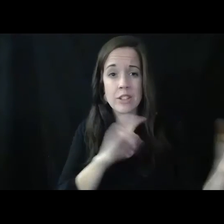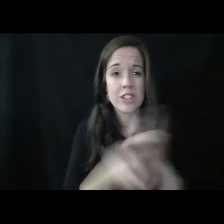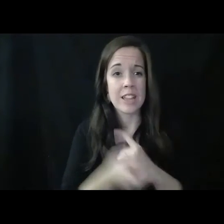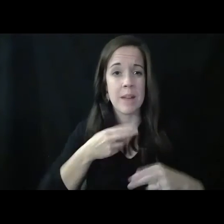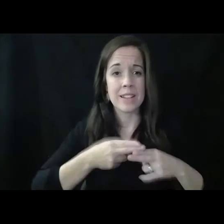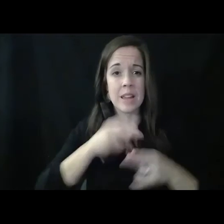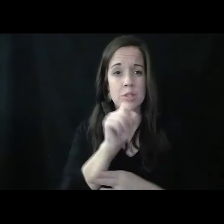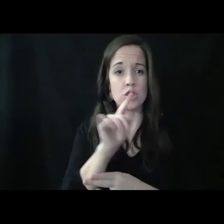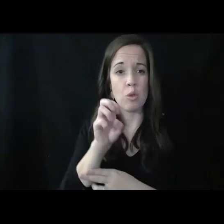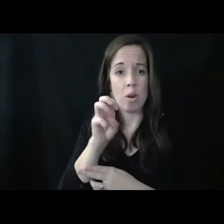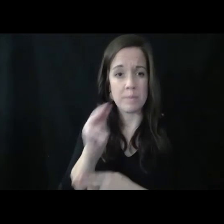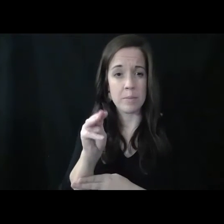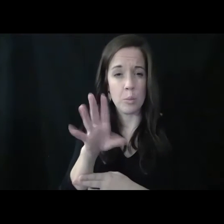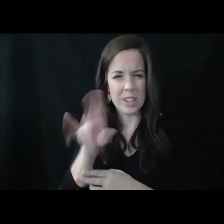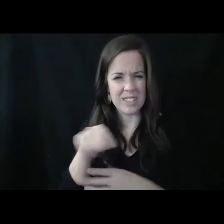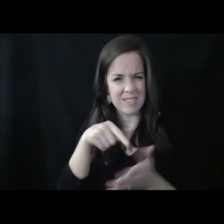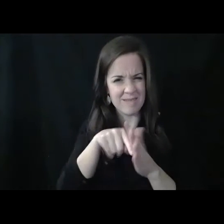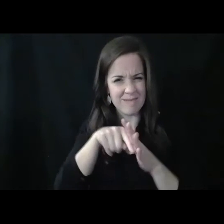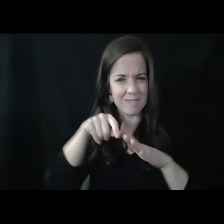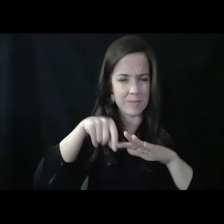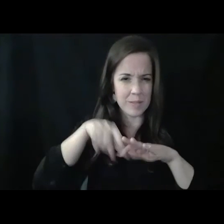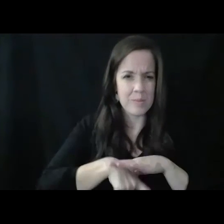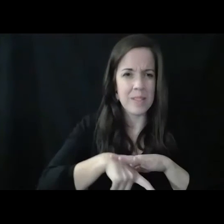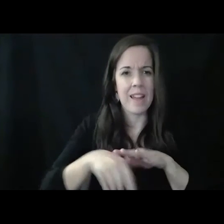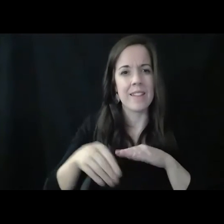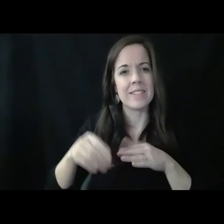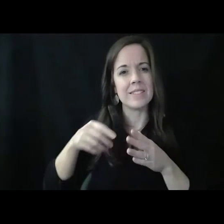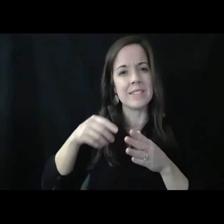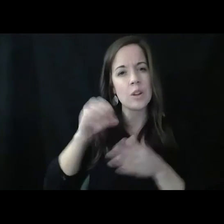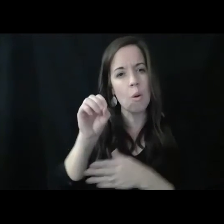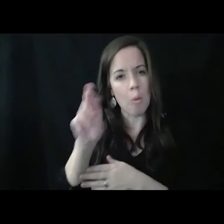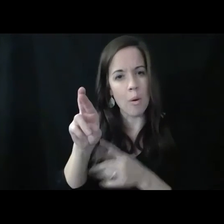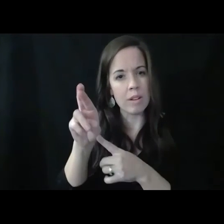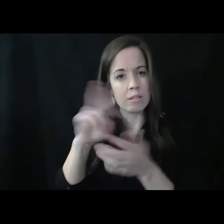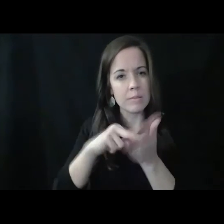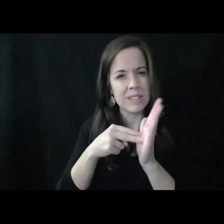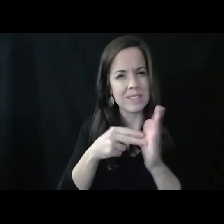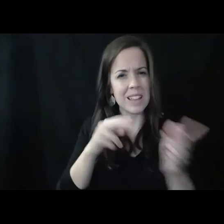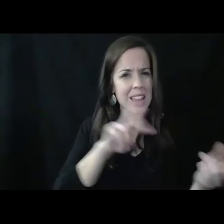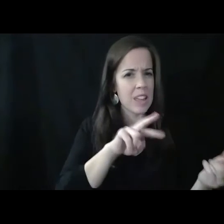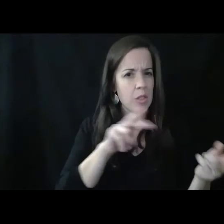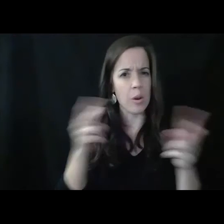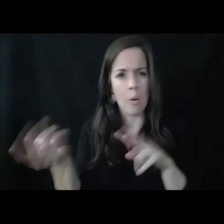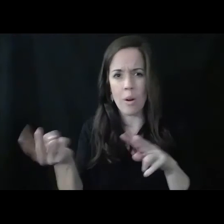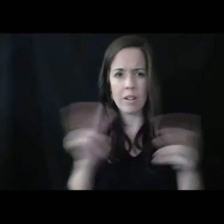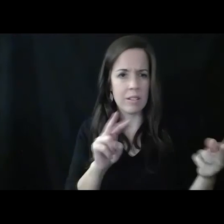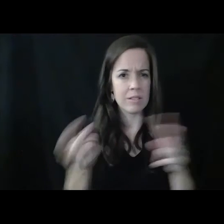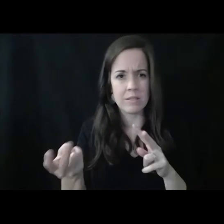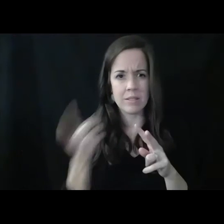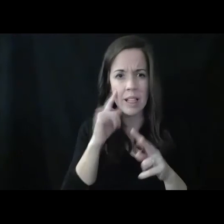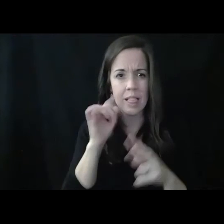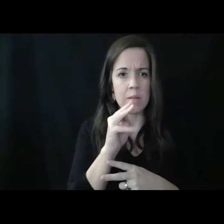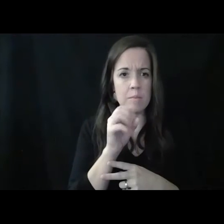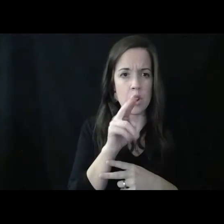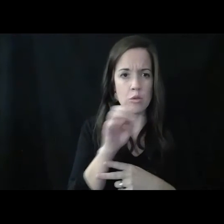which at its core contains an or. As in, either/or. As in, Ororo Monroe—Storm’s birth name.